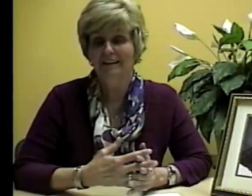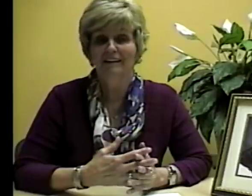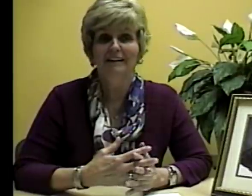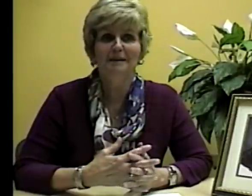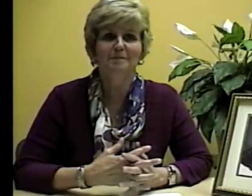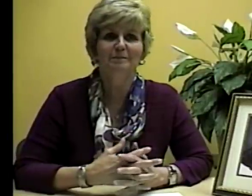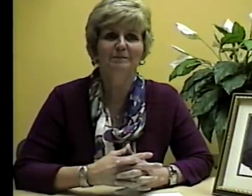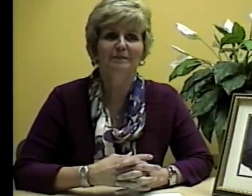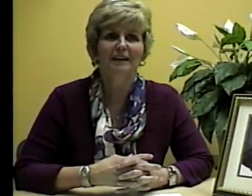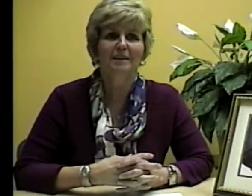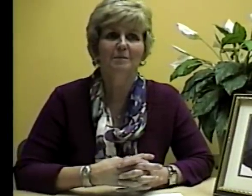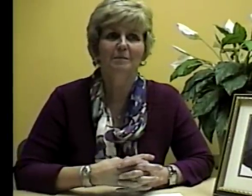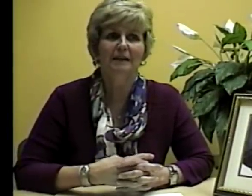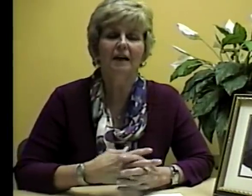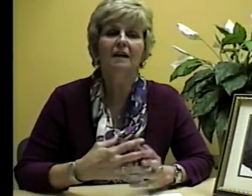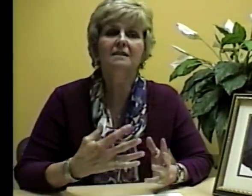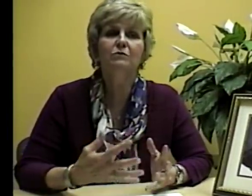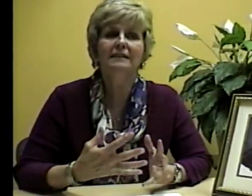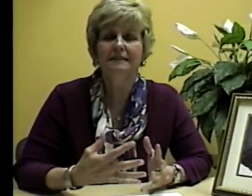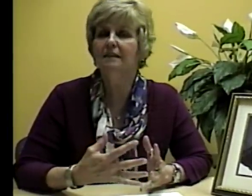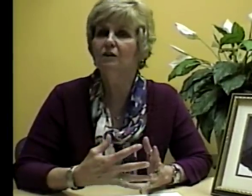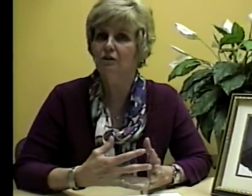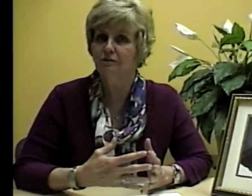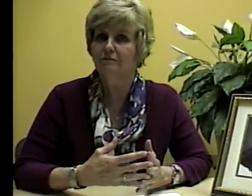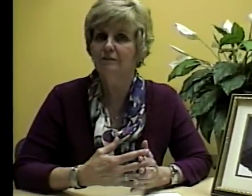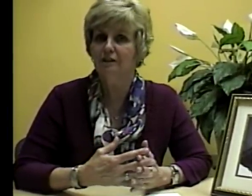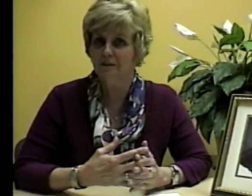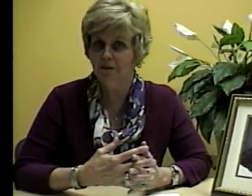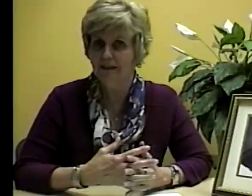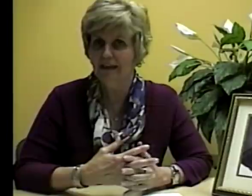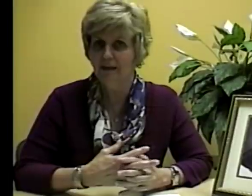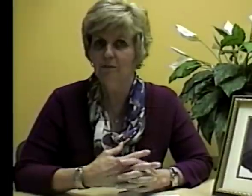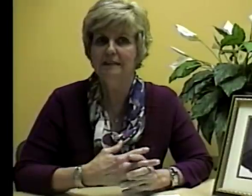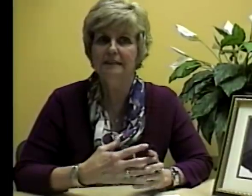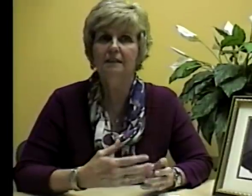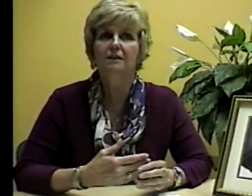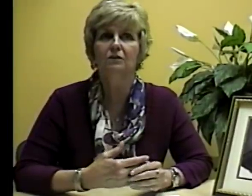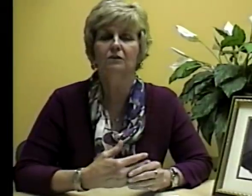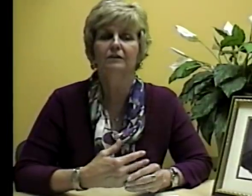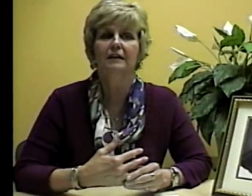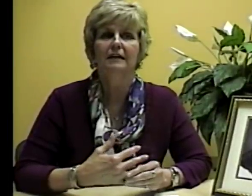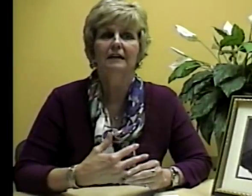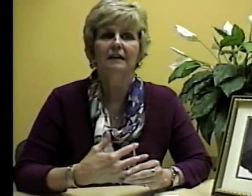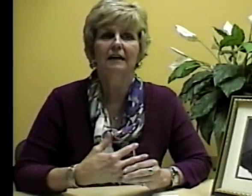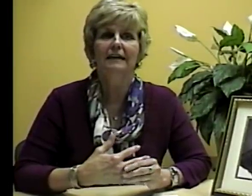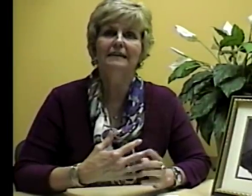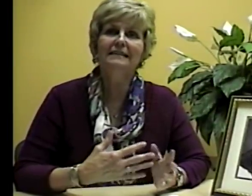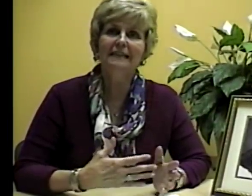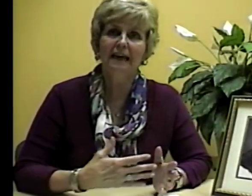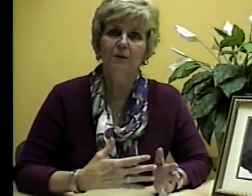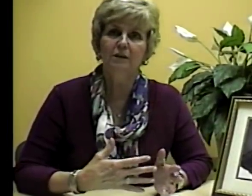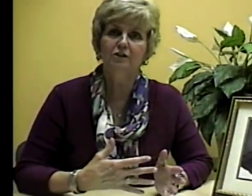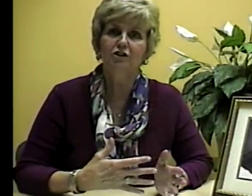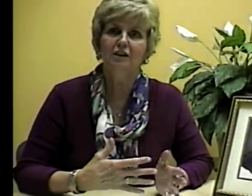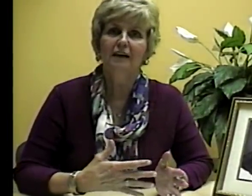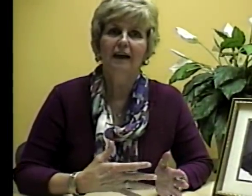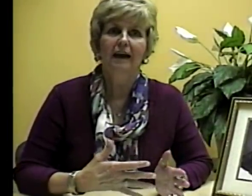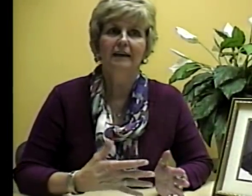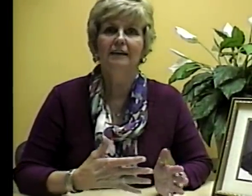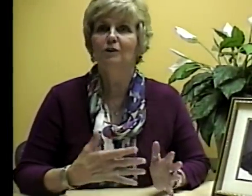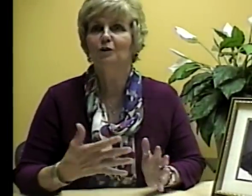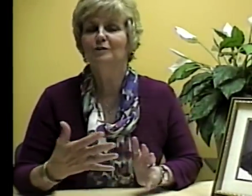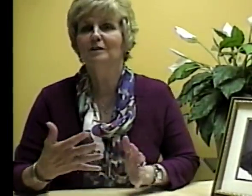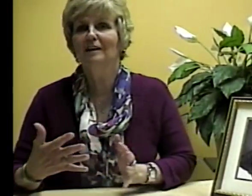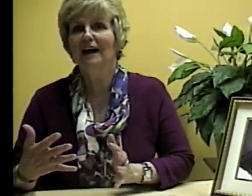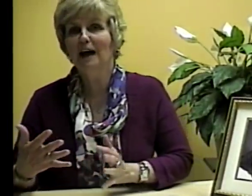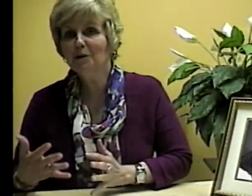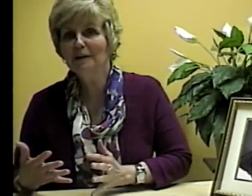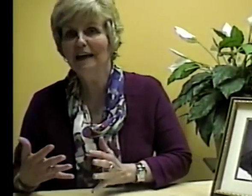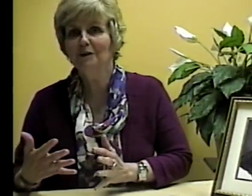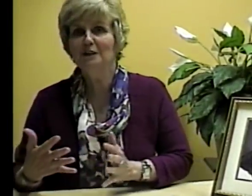knew Matt because we did learn to communicate. We learned his language and he learned our